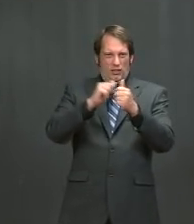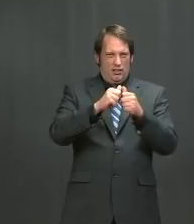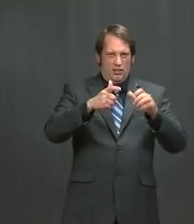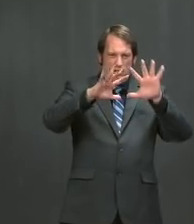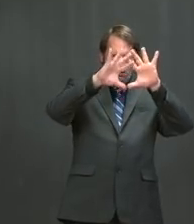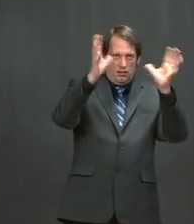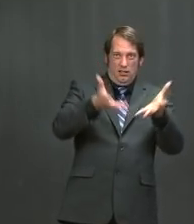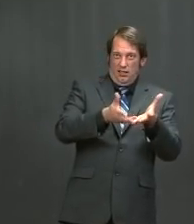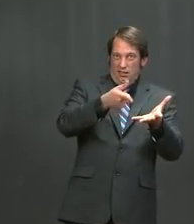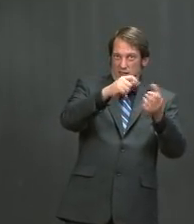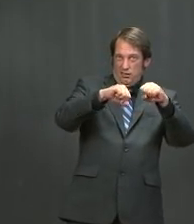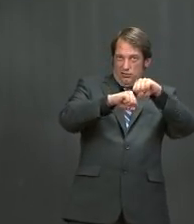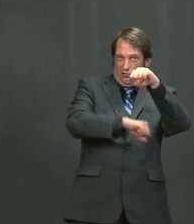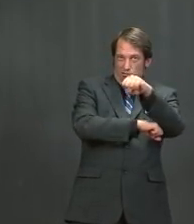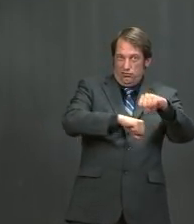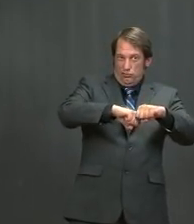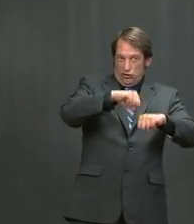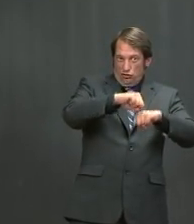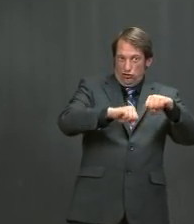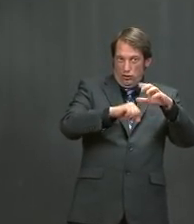put out a factsheet about the infrastructure plan